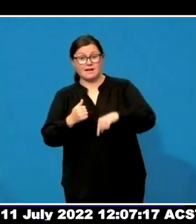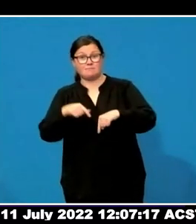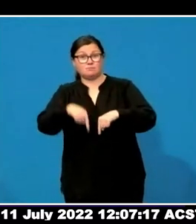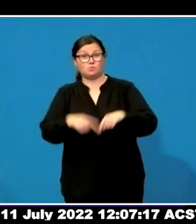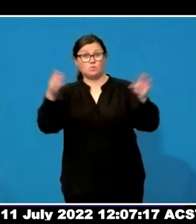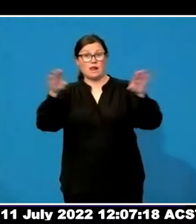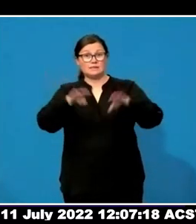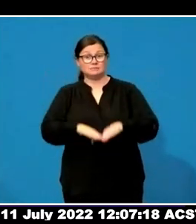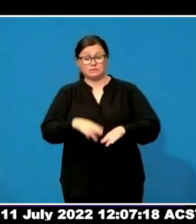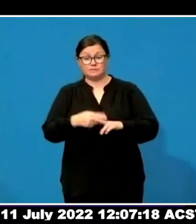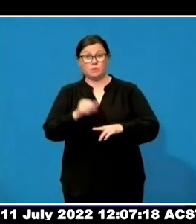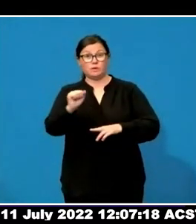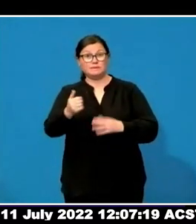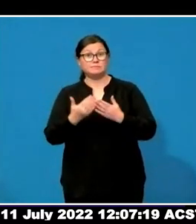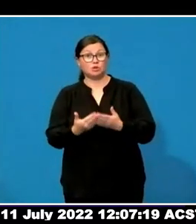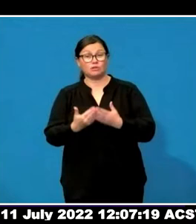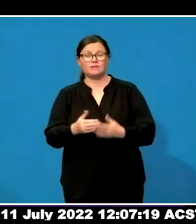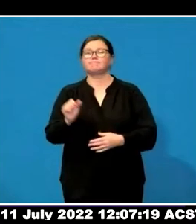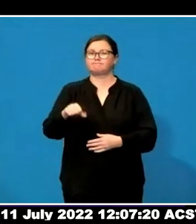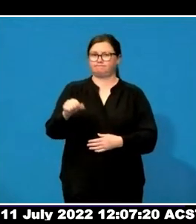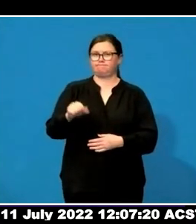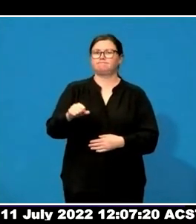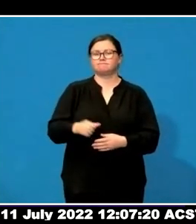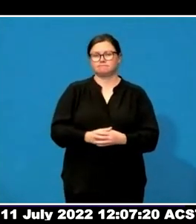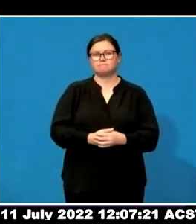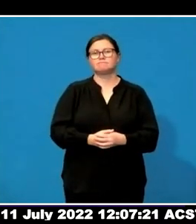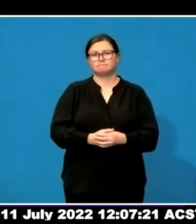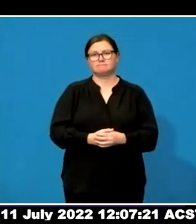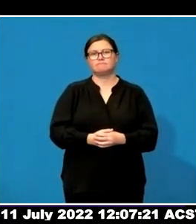Yeah. MS TARRAGO: Joziah lives in Alice Springs now?